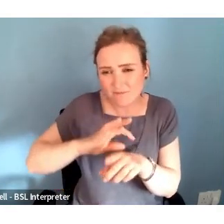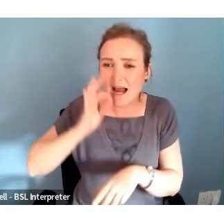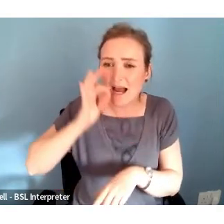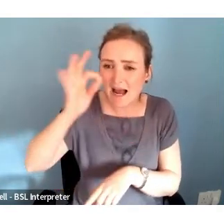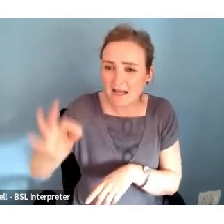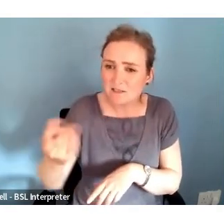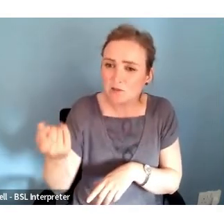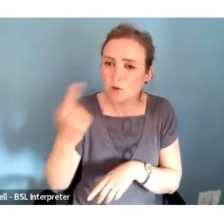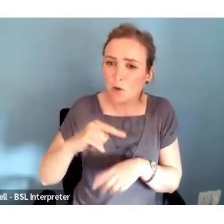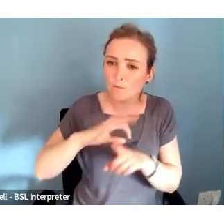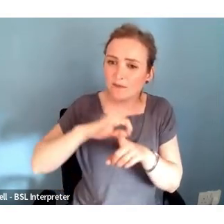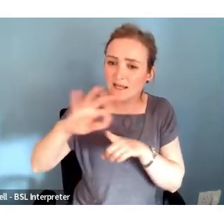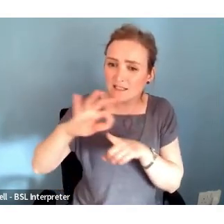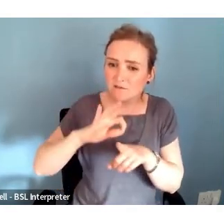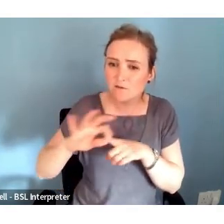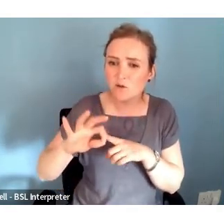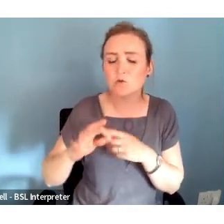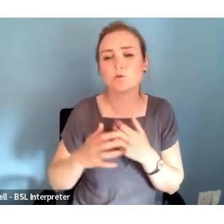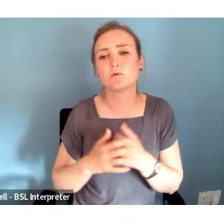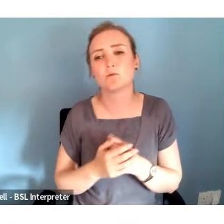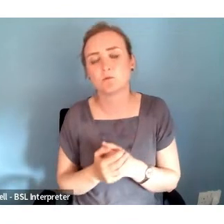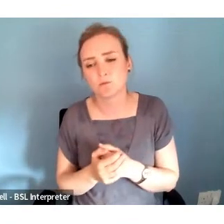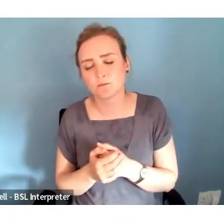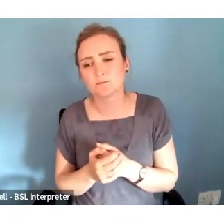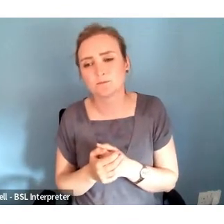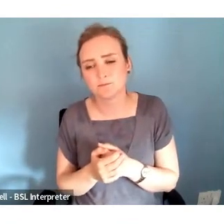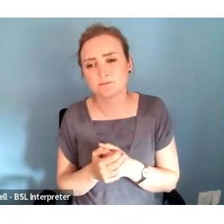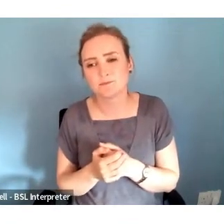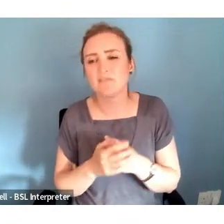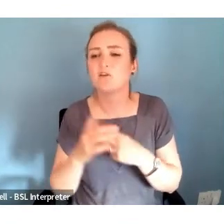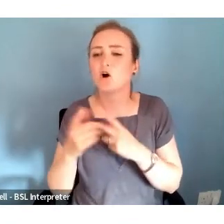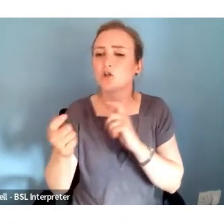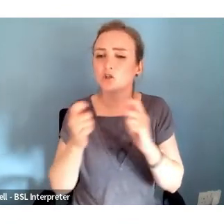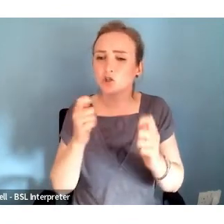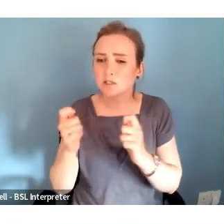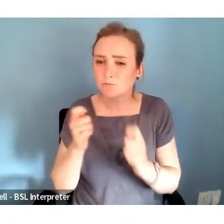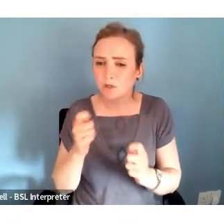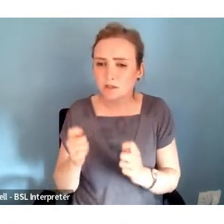process. And I think the word tag we use is adjustments to help you perform at your